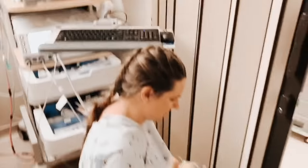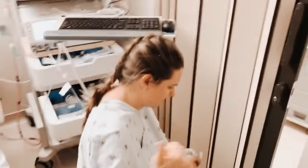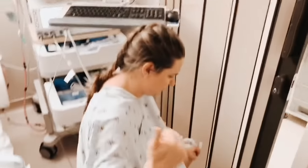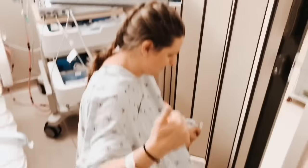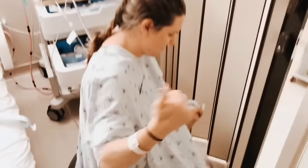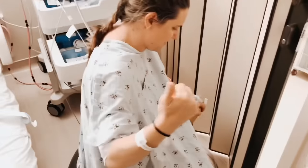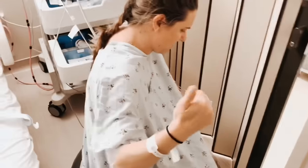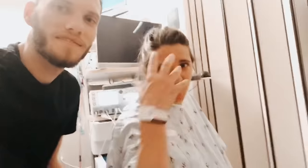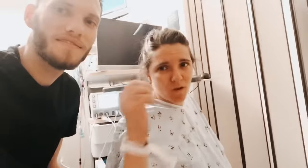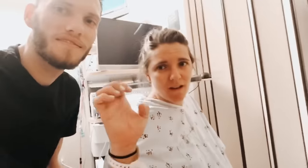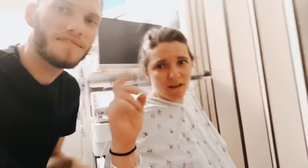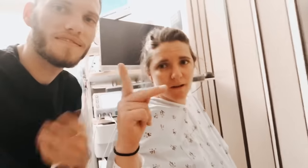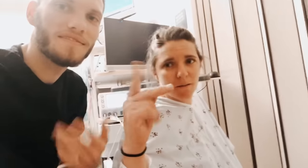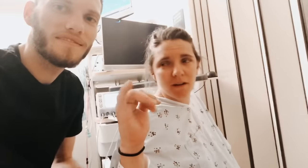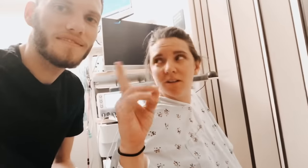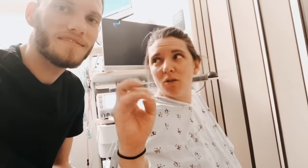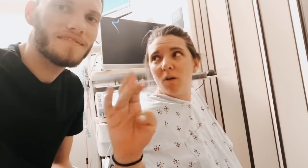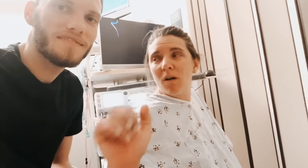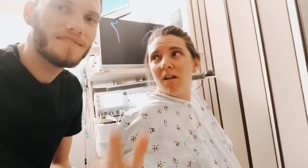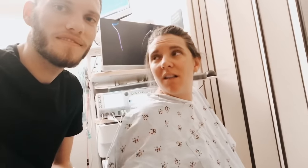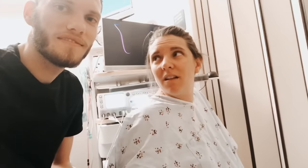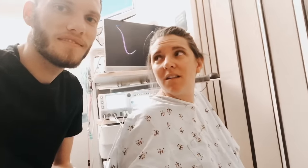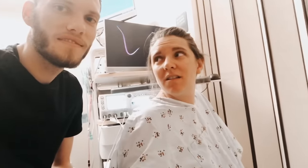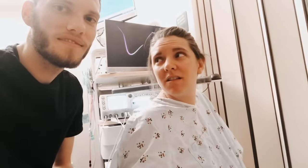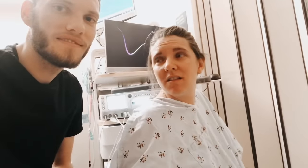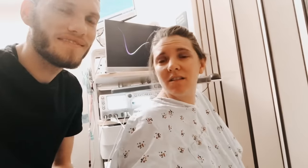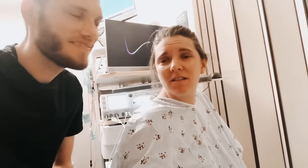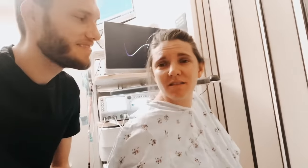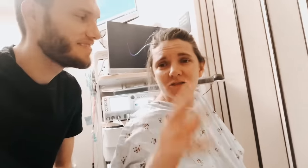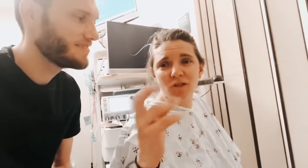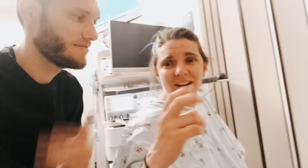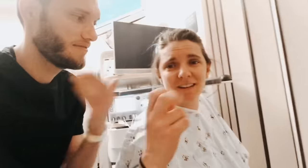HELP HELP! Epidural...? Z: Whatever you want.